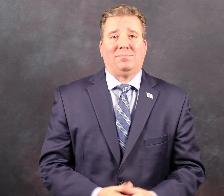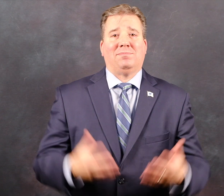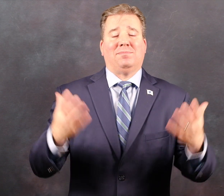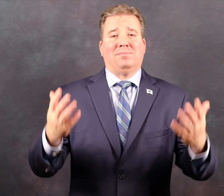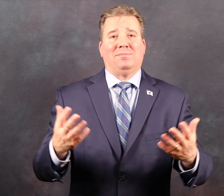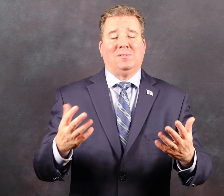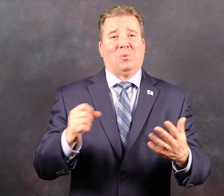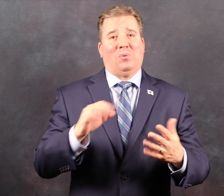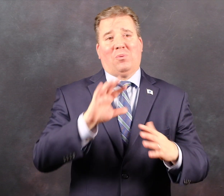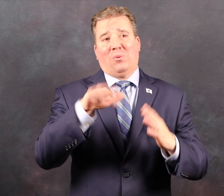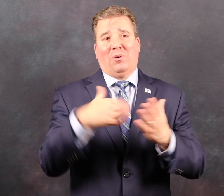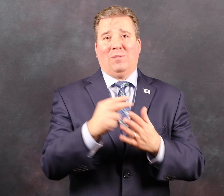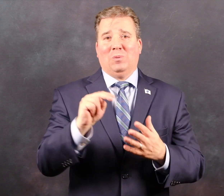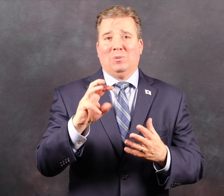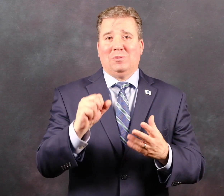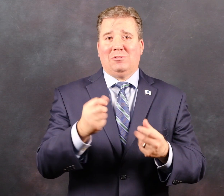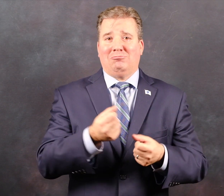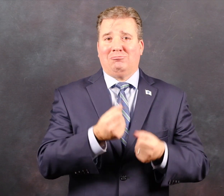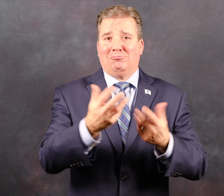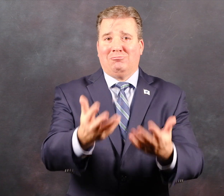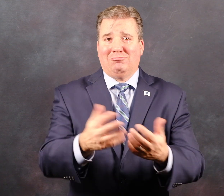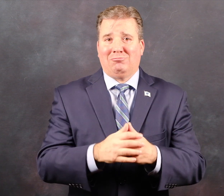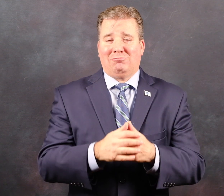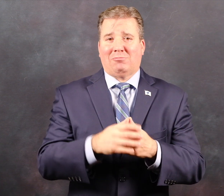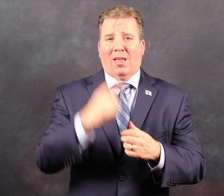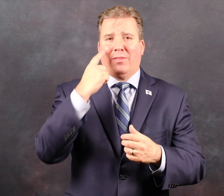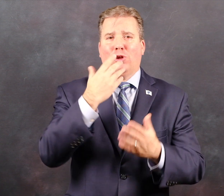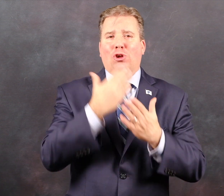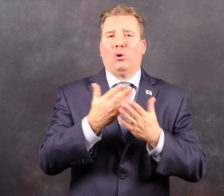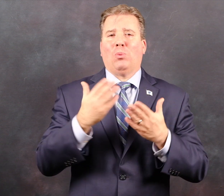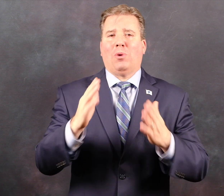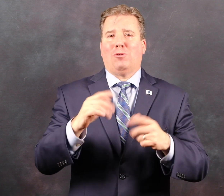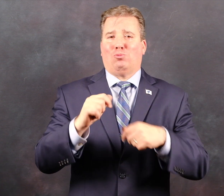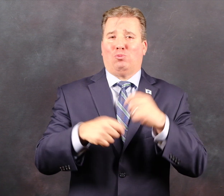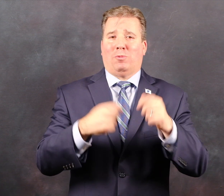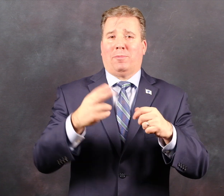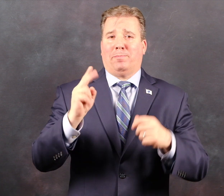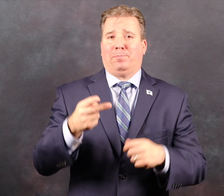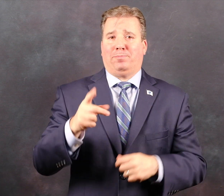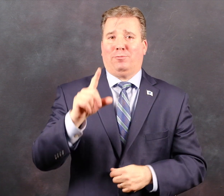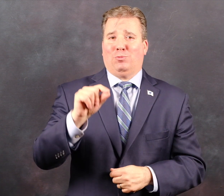This concludes my update and what better way to wrap up the 2019 year.